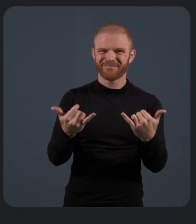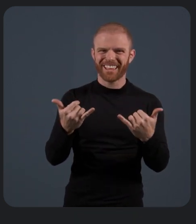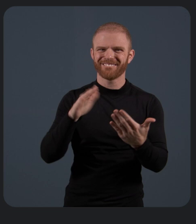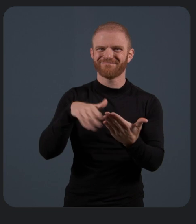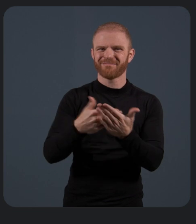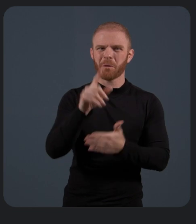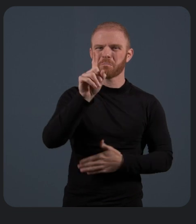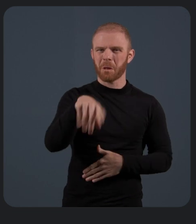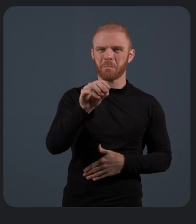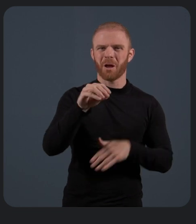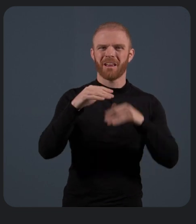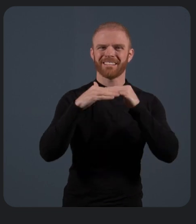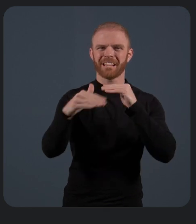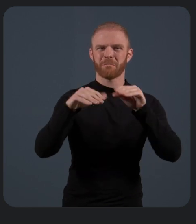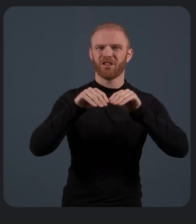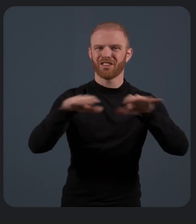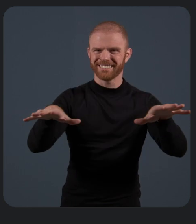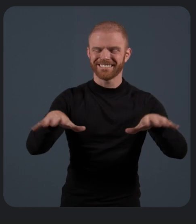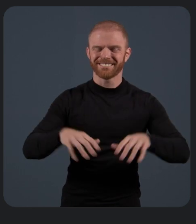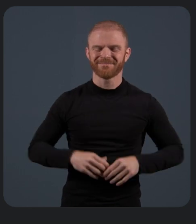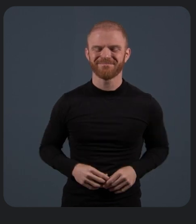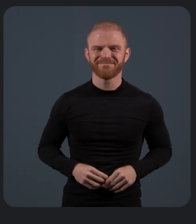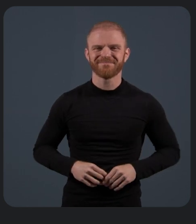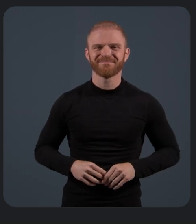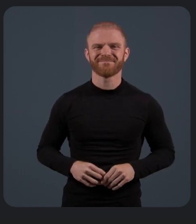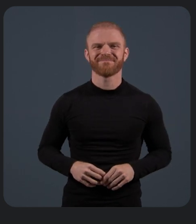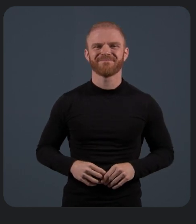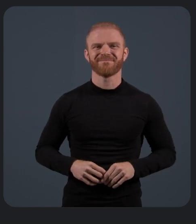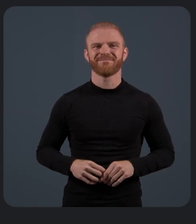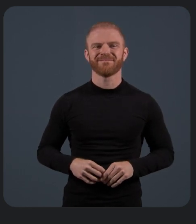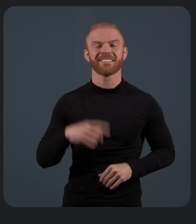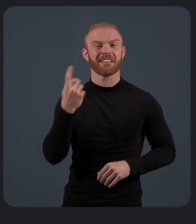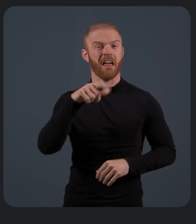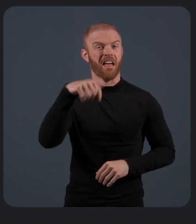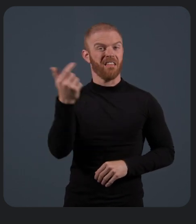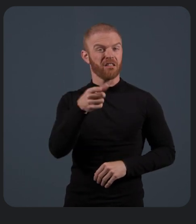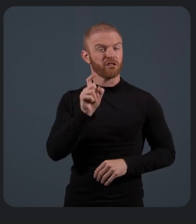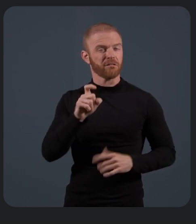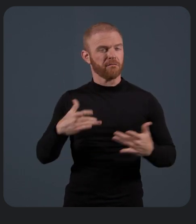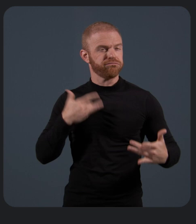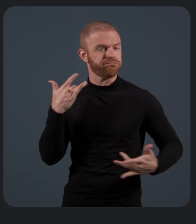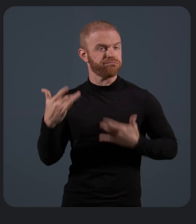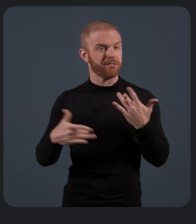stable releases. OK, well, something else I think everyone should be excited about--